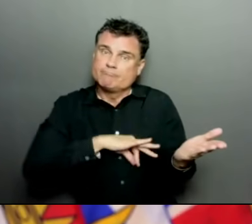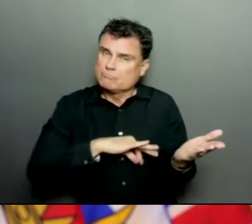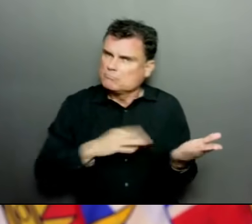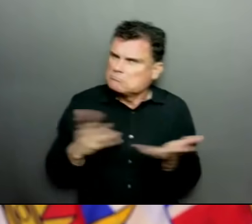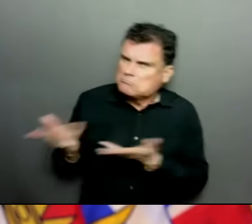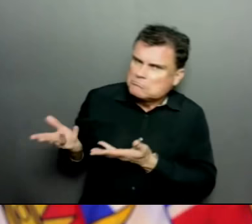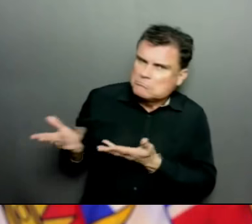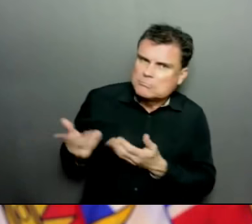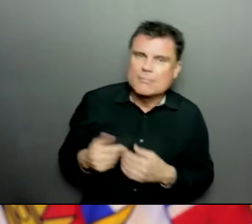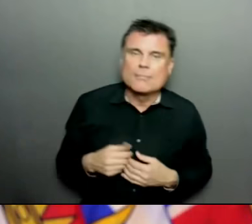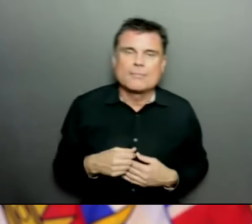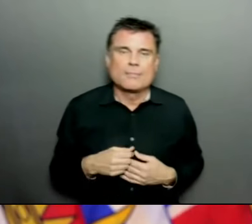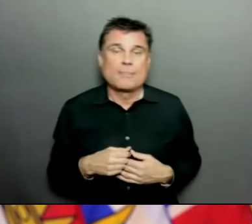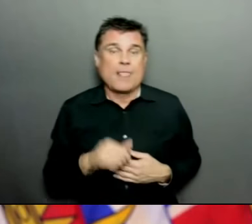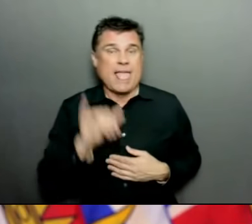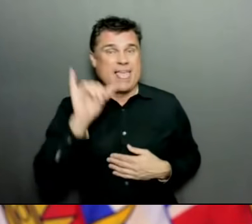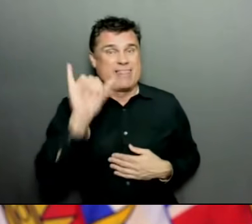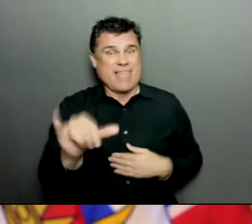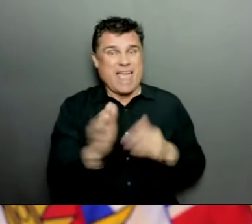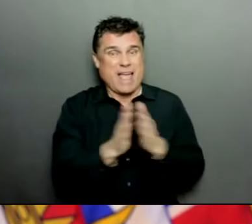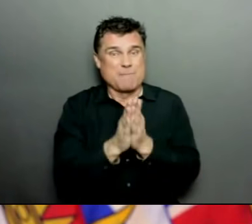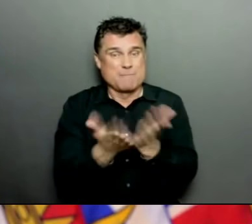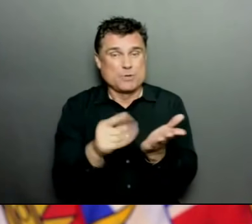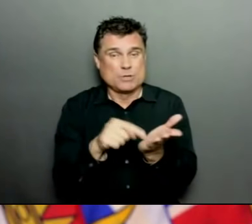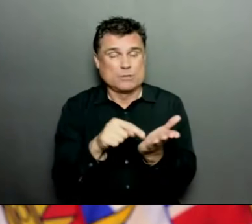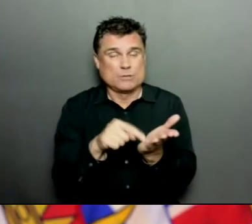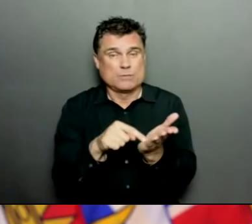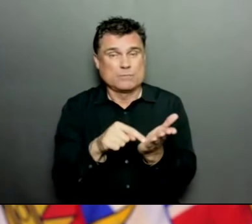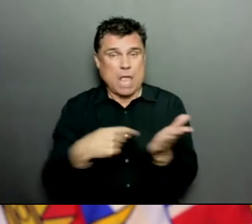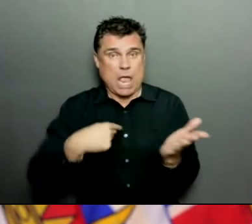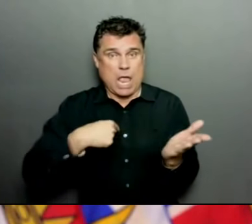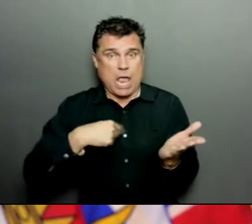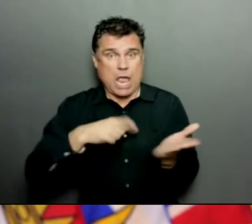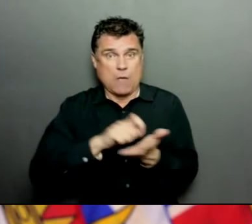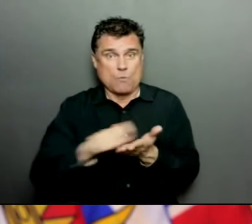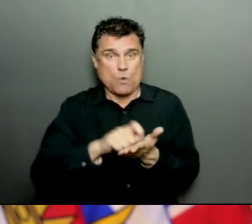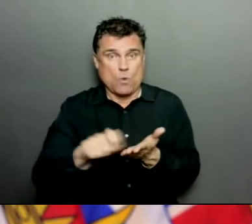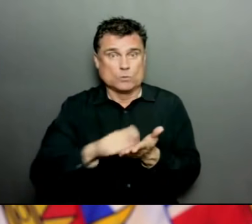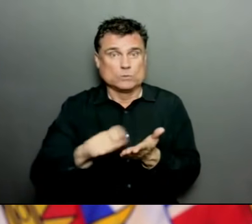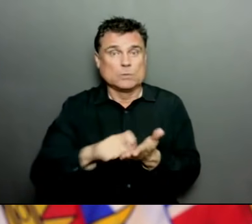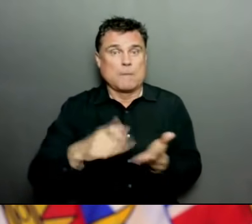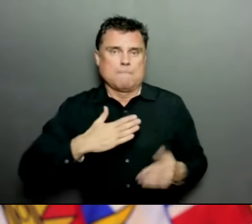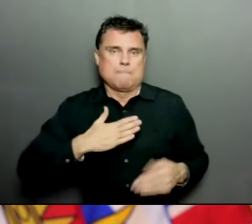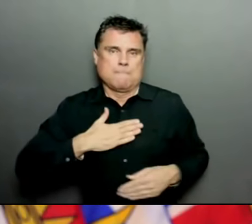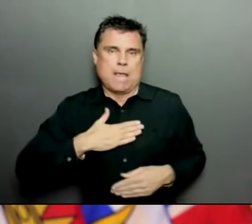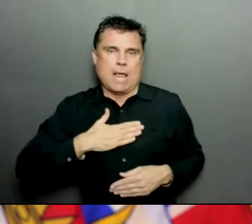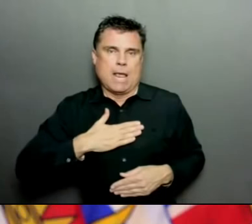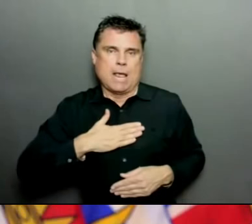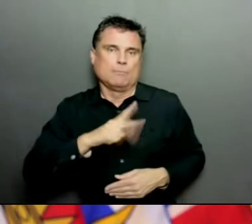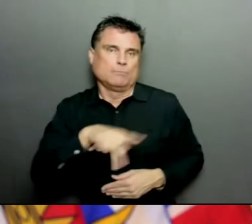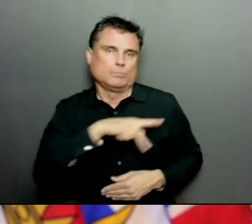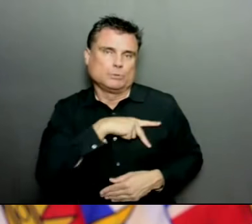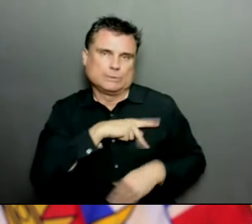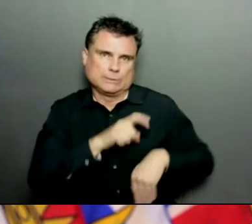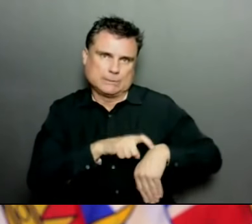I can say this book was something I wrote on my 6 days off and it really is about the personal